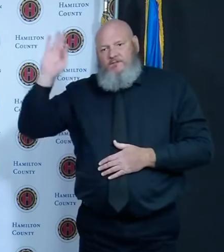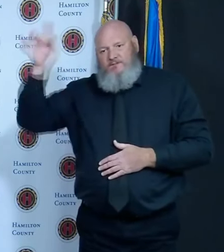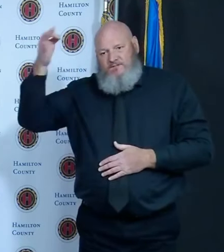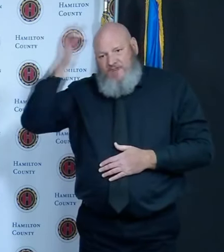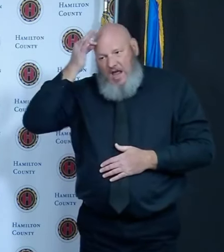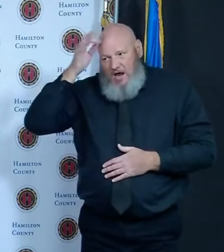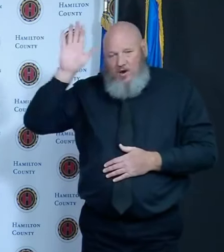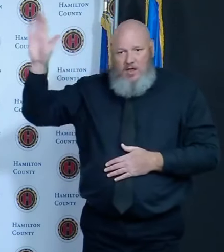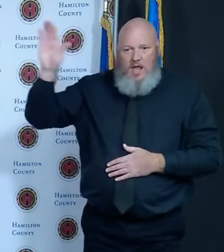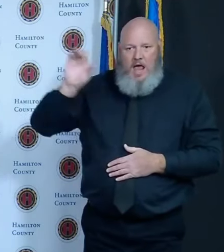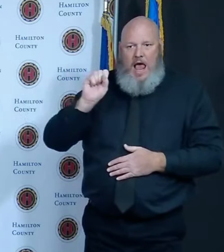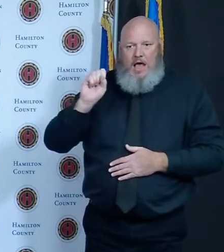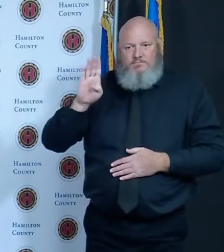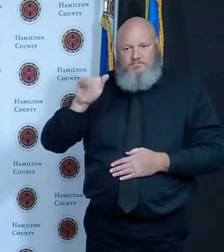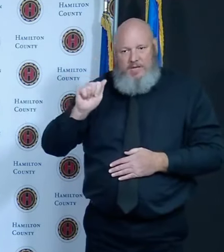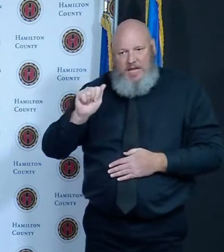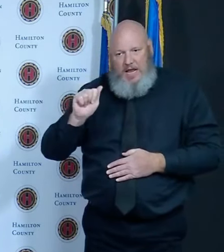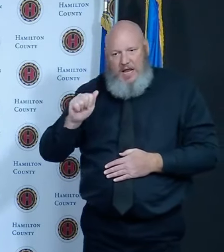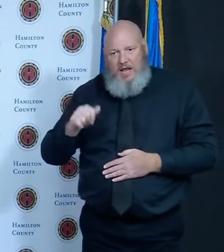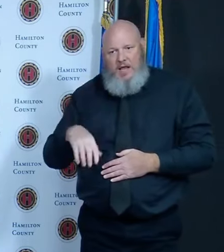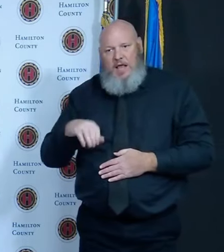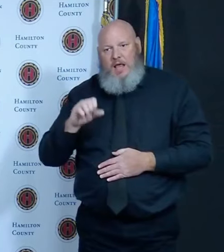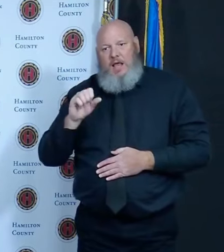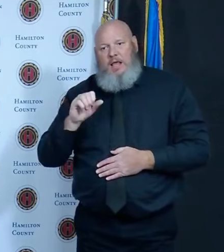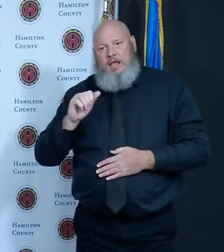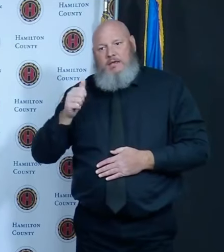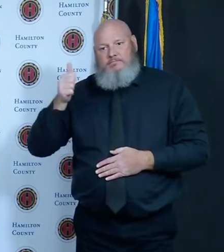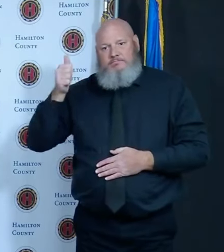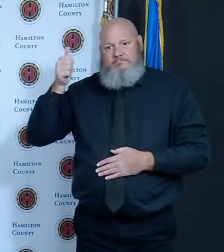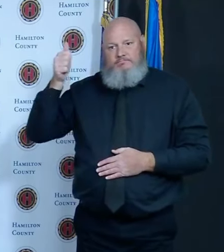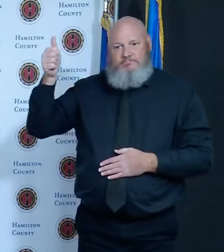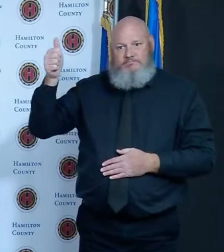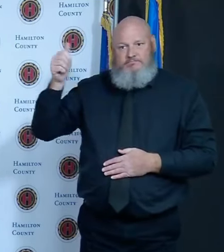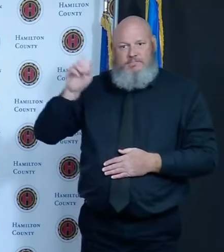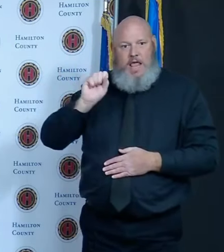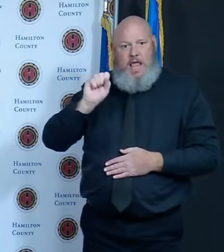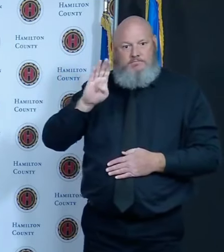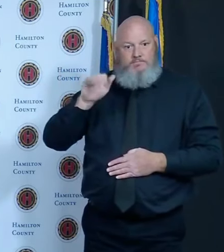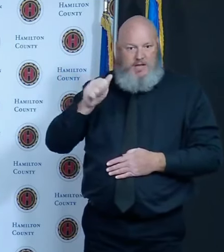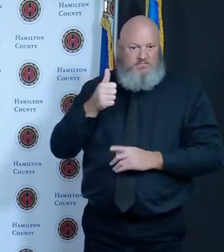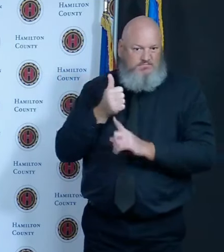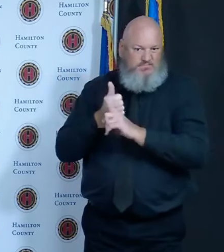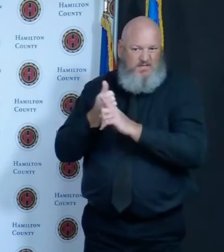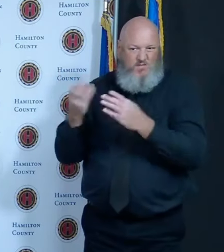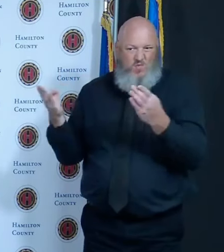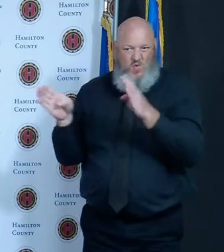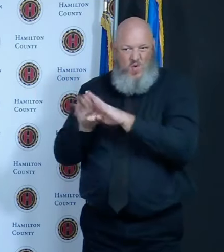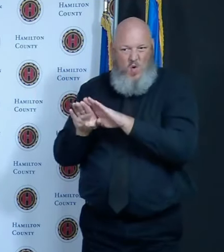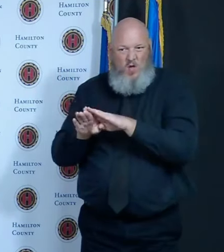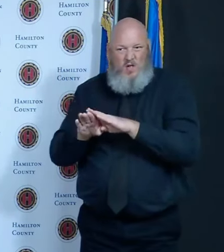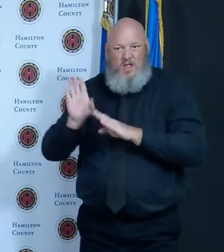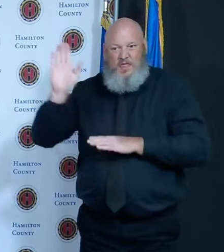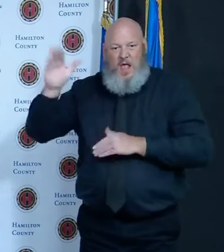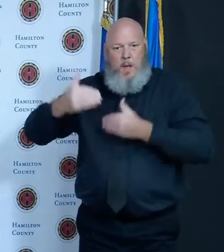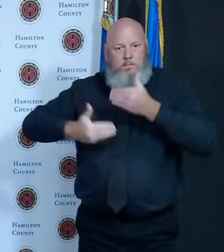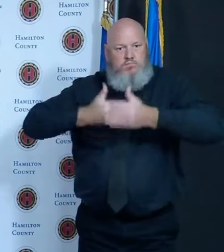shutting down or the processes were changing and so we did get that completed and